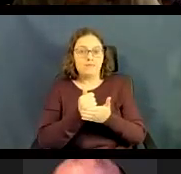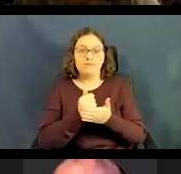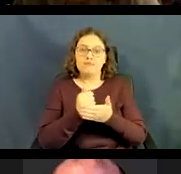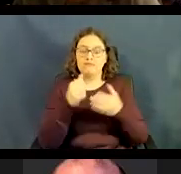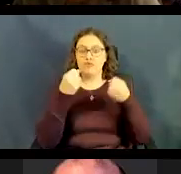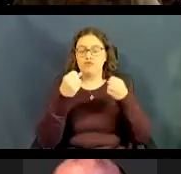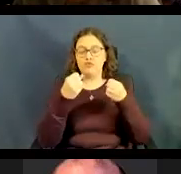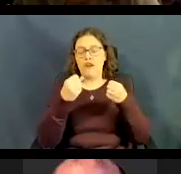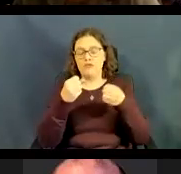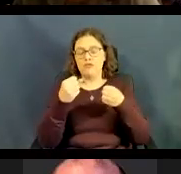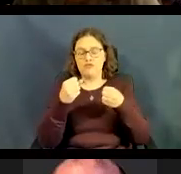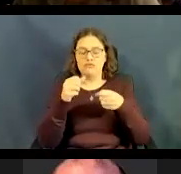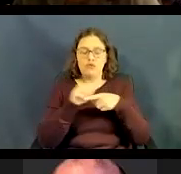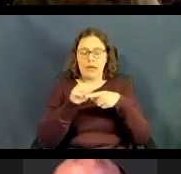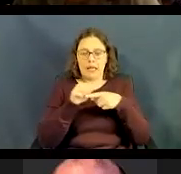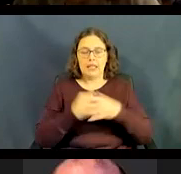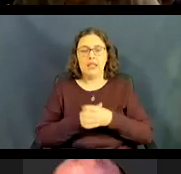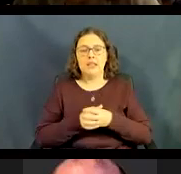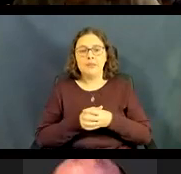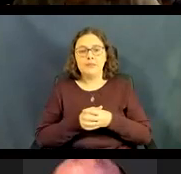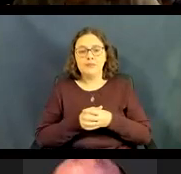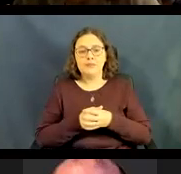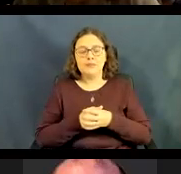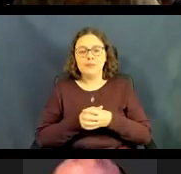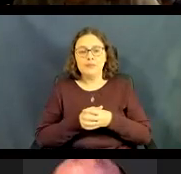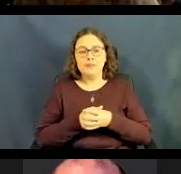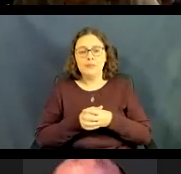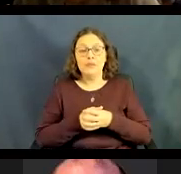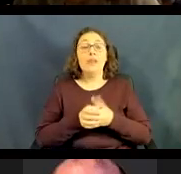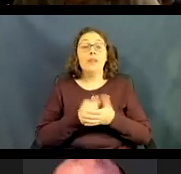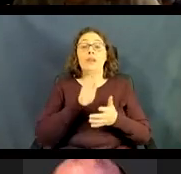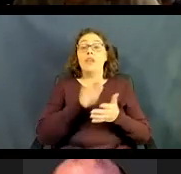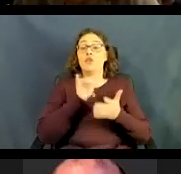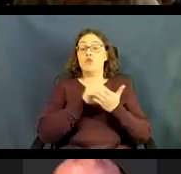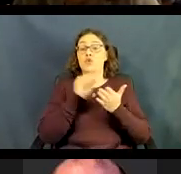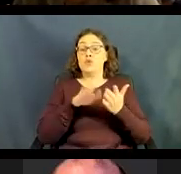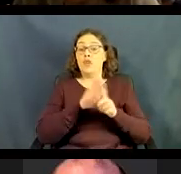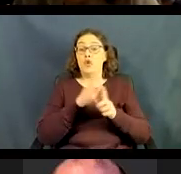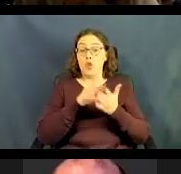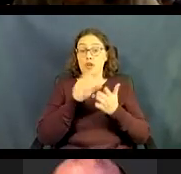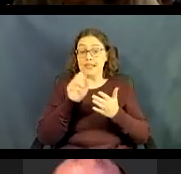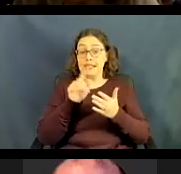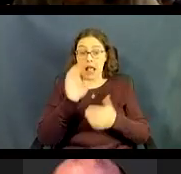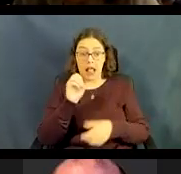If you do not select make a copy, before you begin working in this template, what happens are two things.